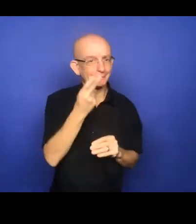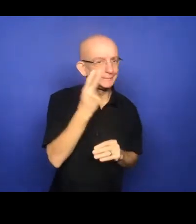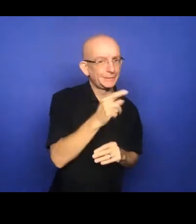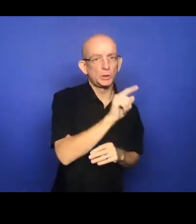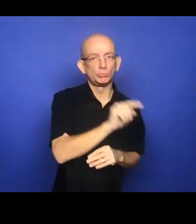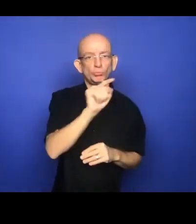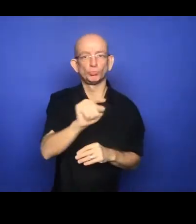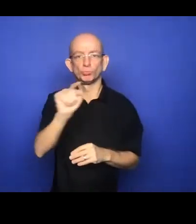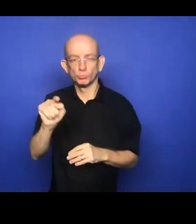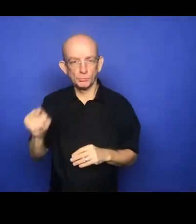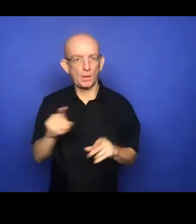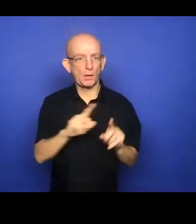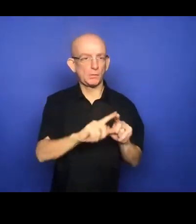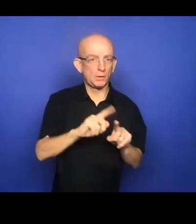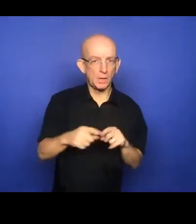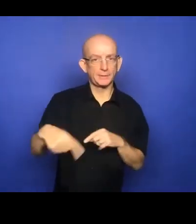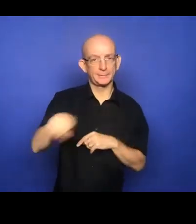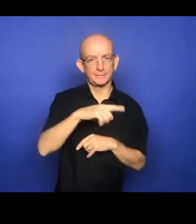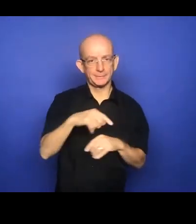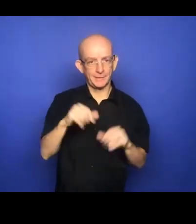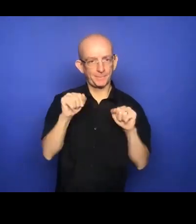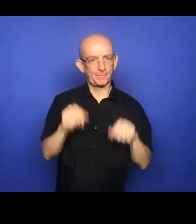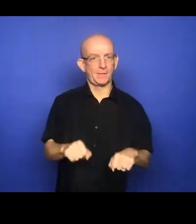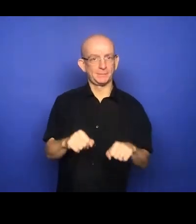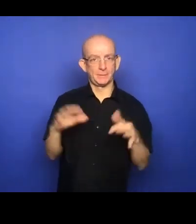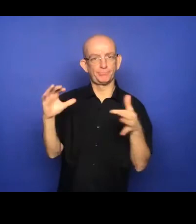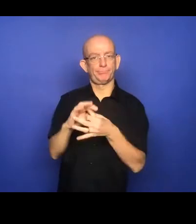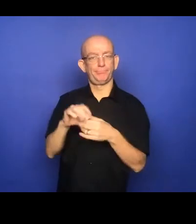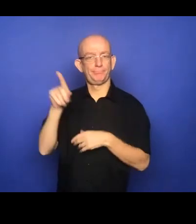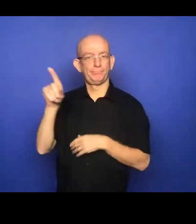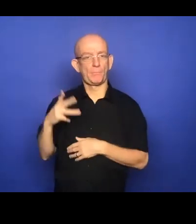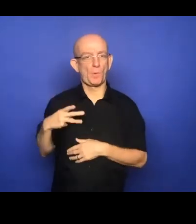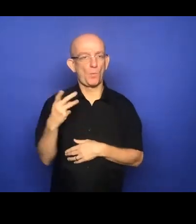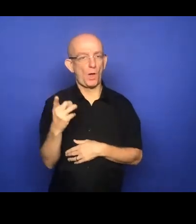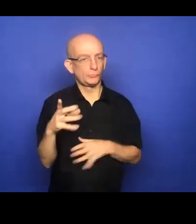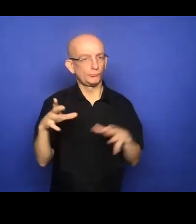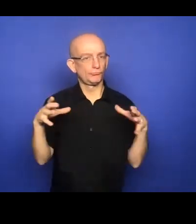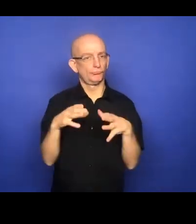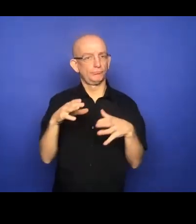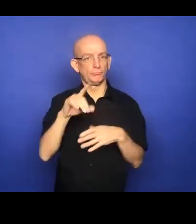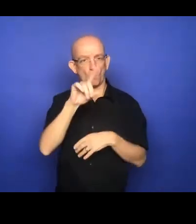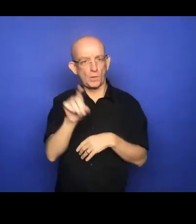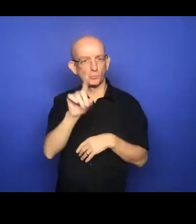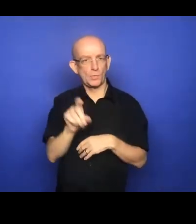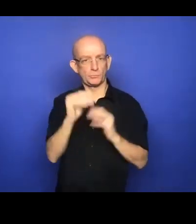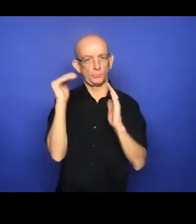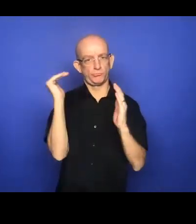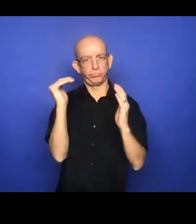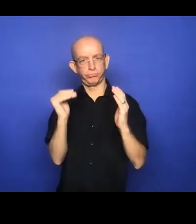assessment included the use of the Washington Group Short Set of Questions to identify persons with disabilities. Forty percent of